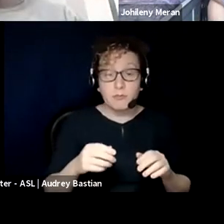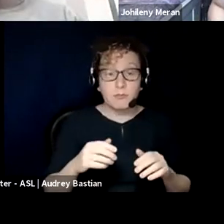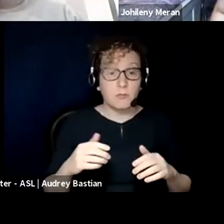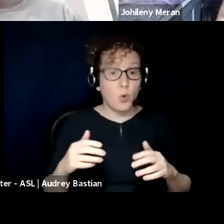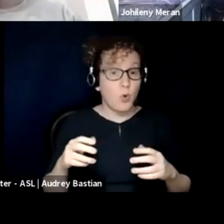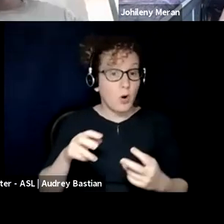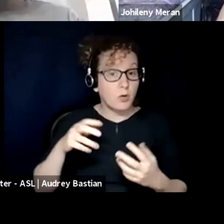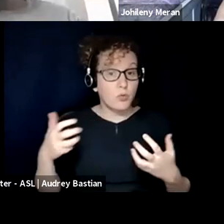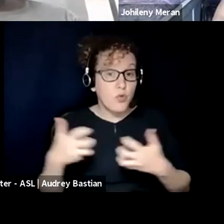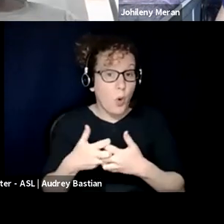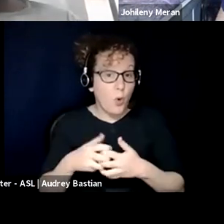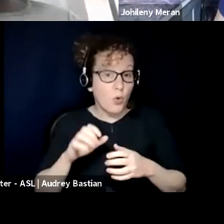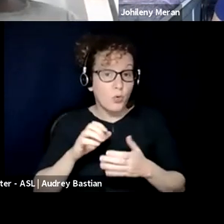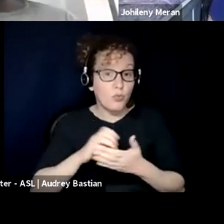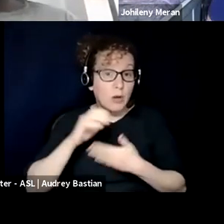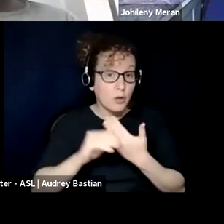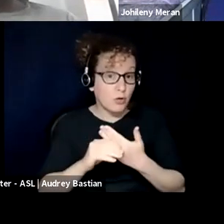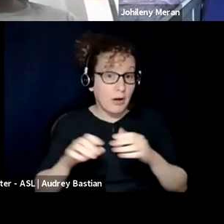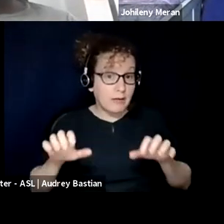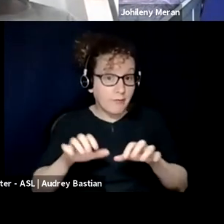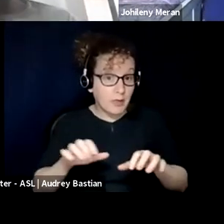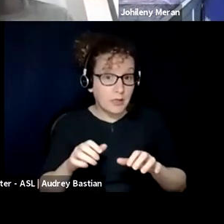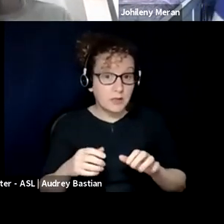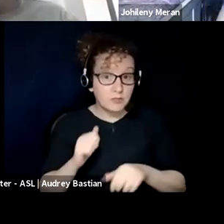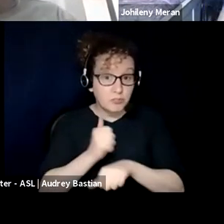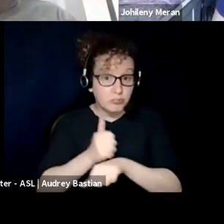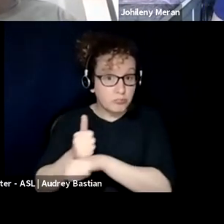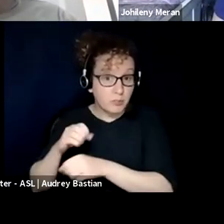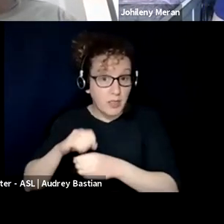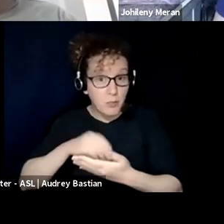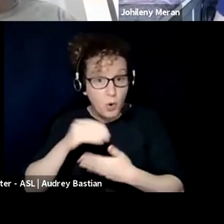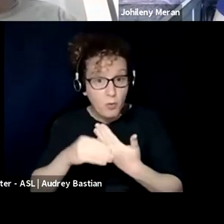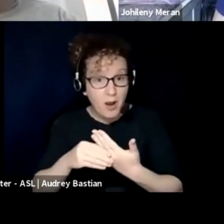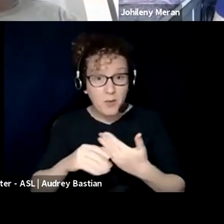arranged by the program or how you may have felt not seen yourself reflected?